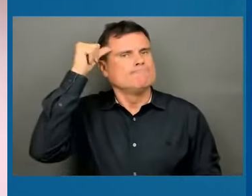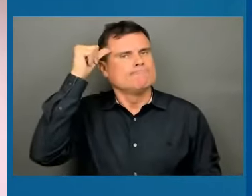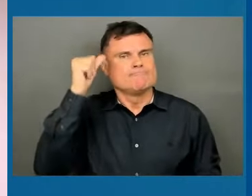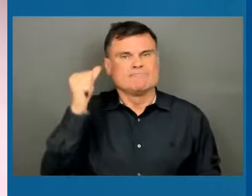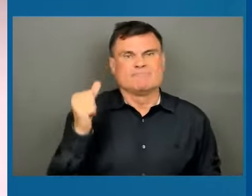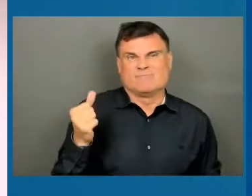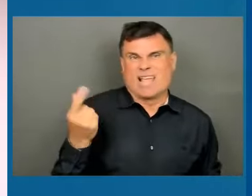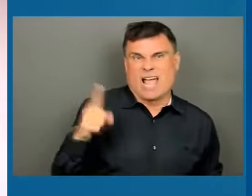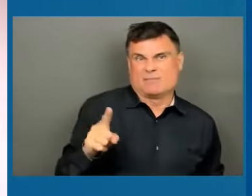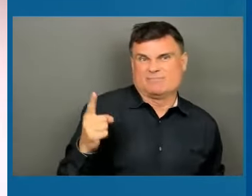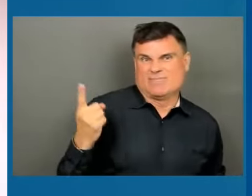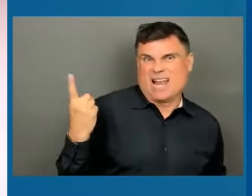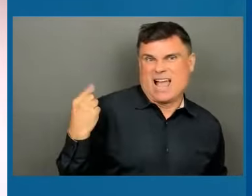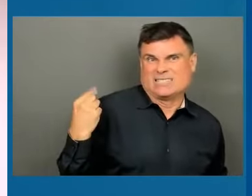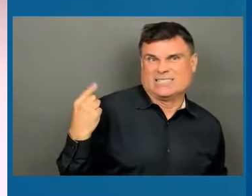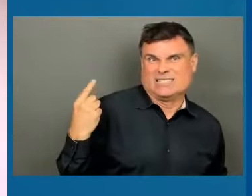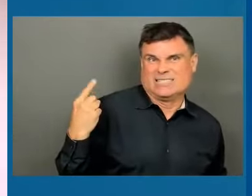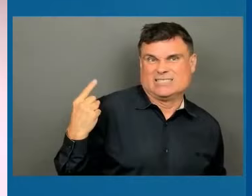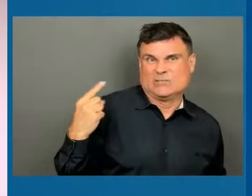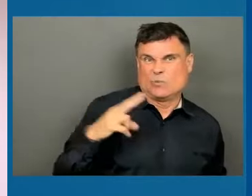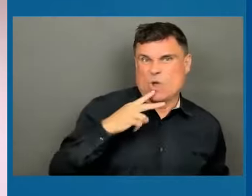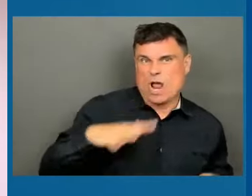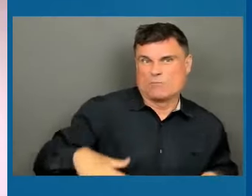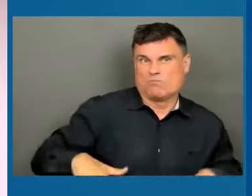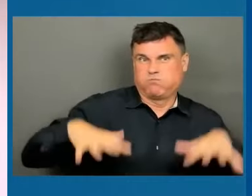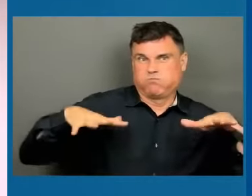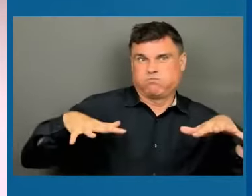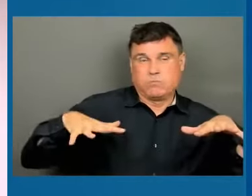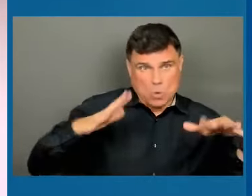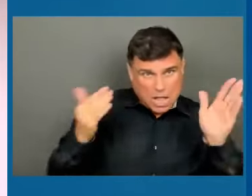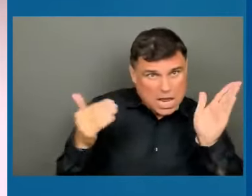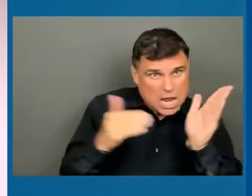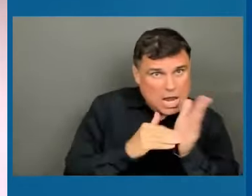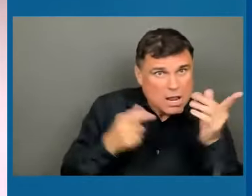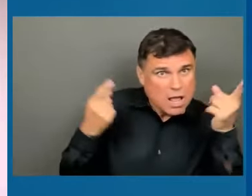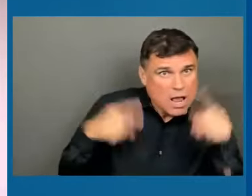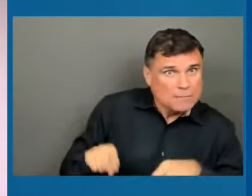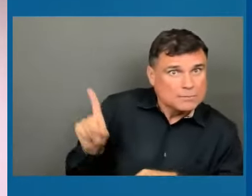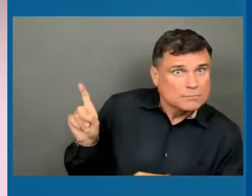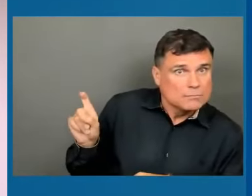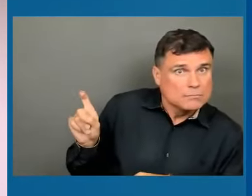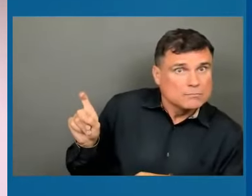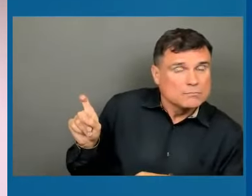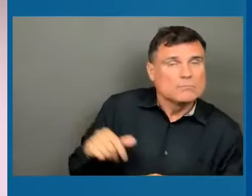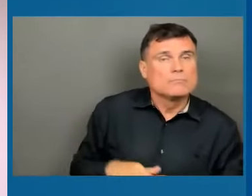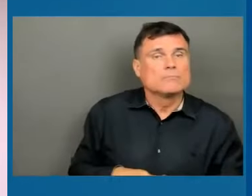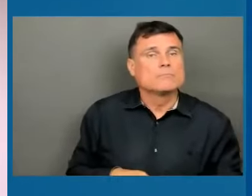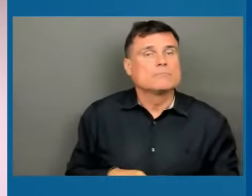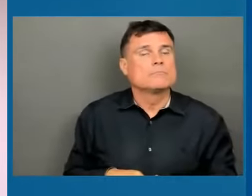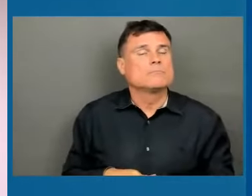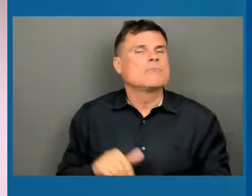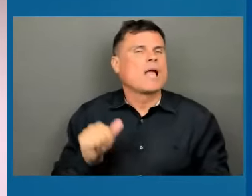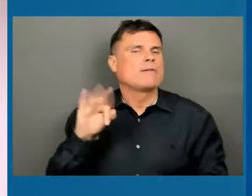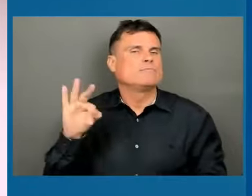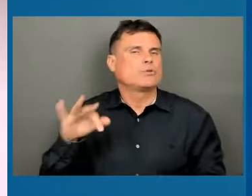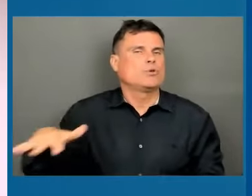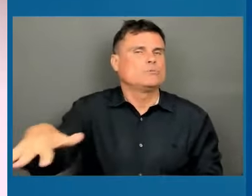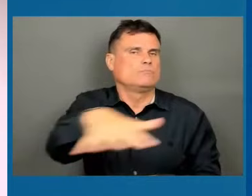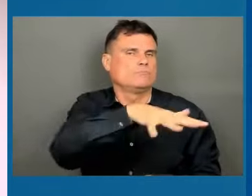Yeah. I can take that river forecast center. Certainly when